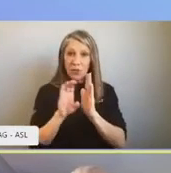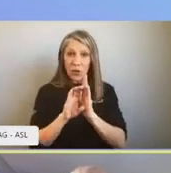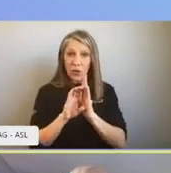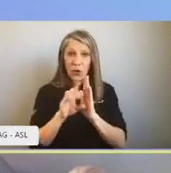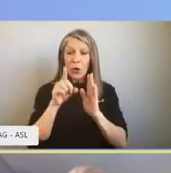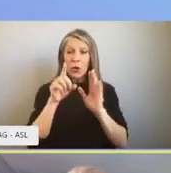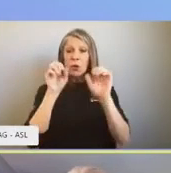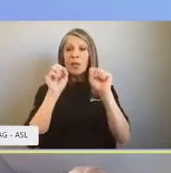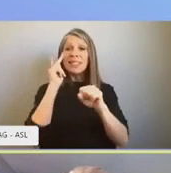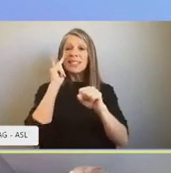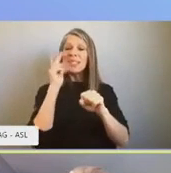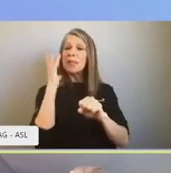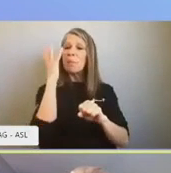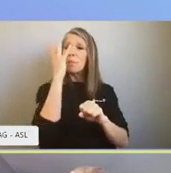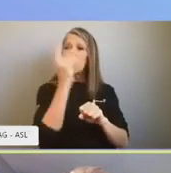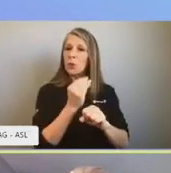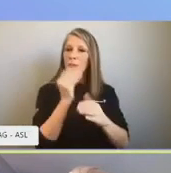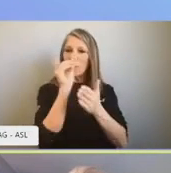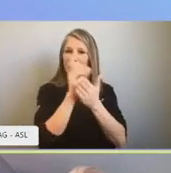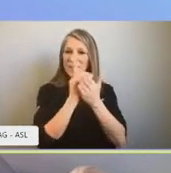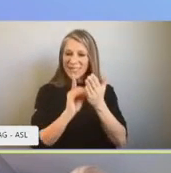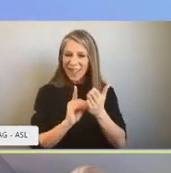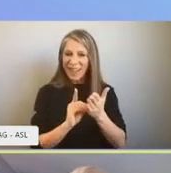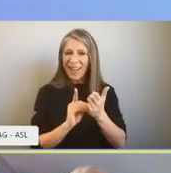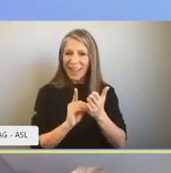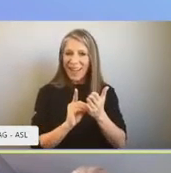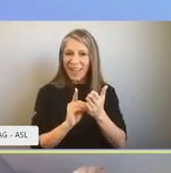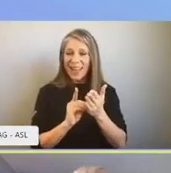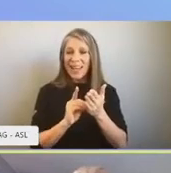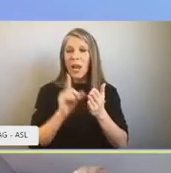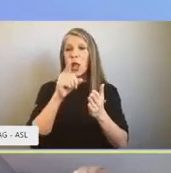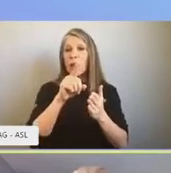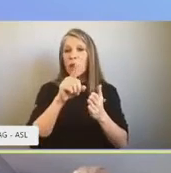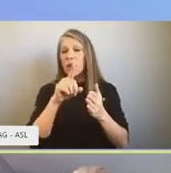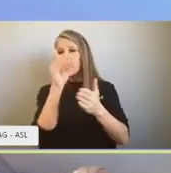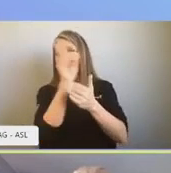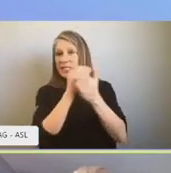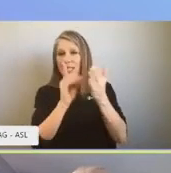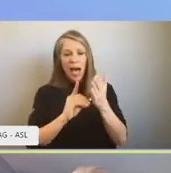the session, but if you can see the picture, you can see